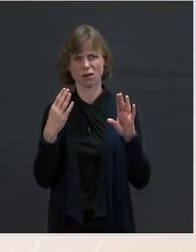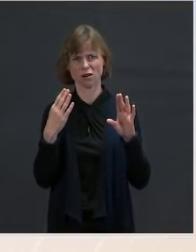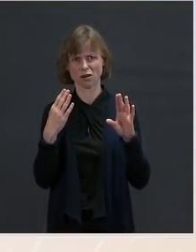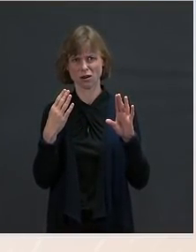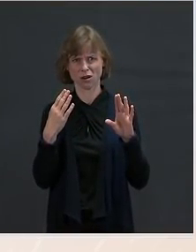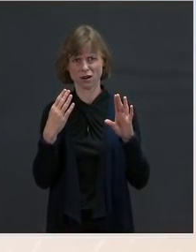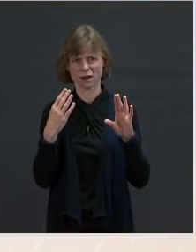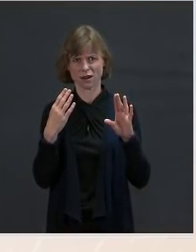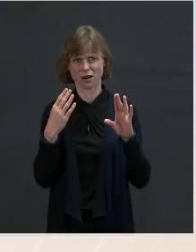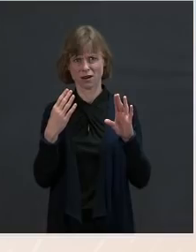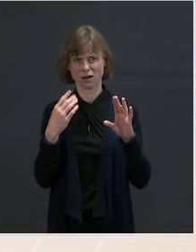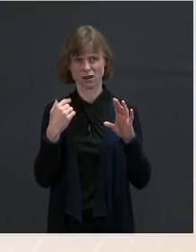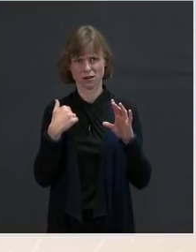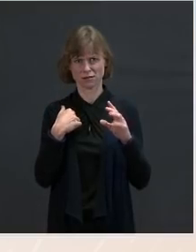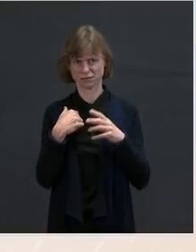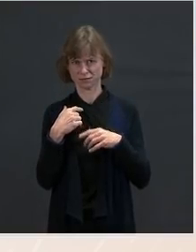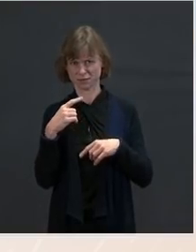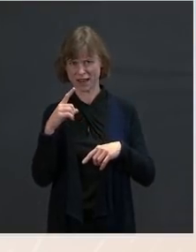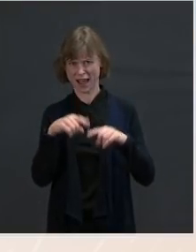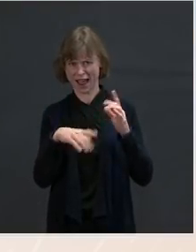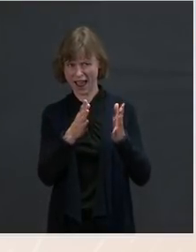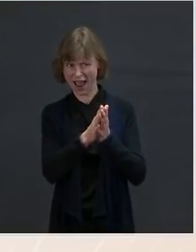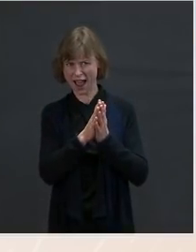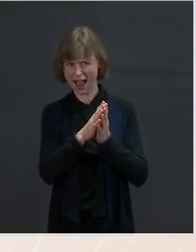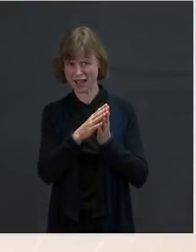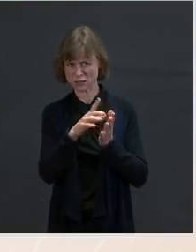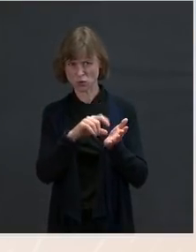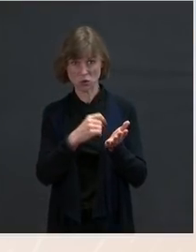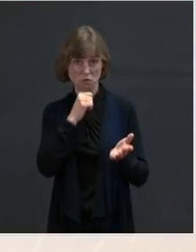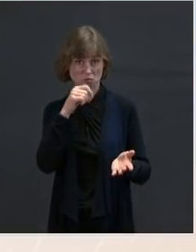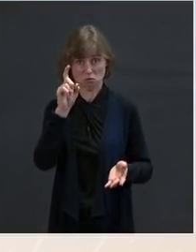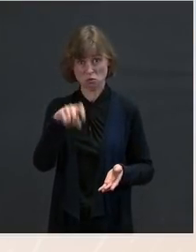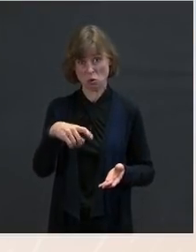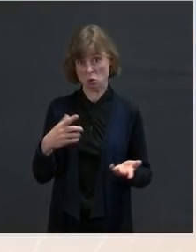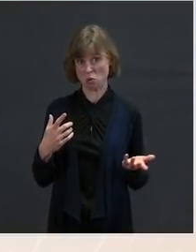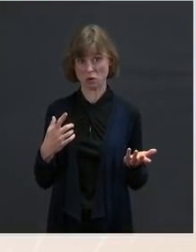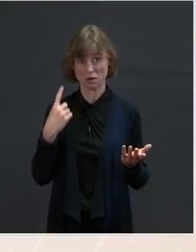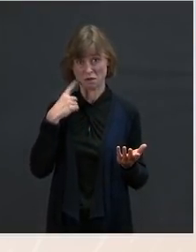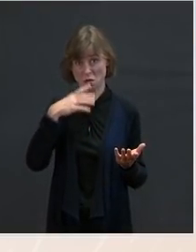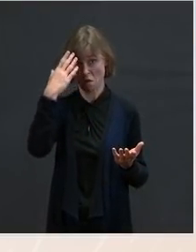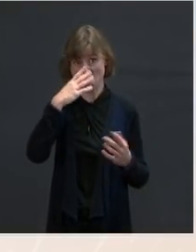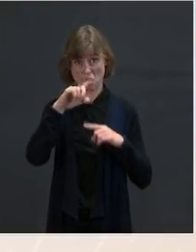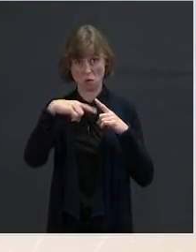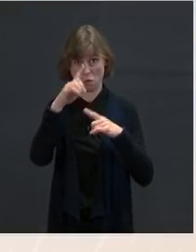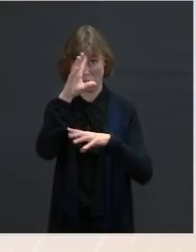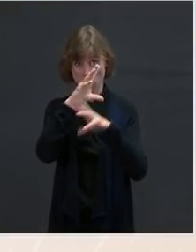And I asked Lower Press. Lower Press says, "We don't have to have a Marine out front when the President is in the Oval Office."